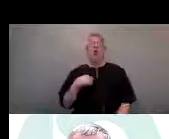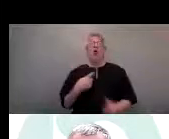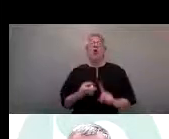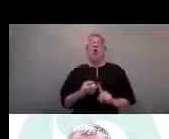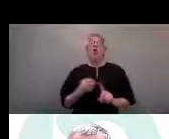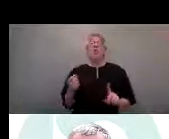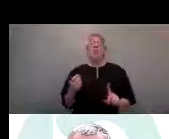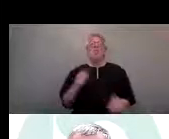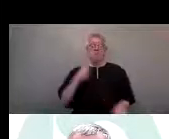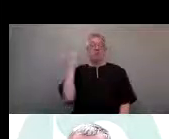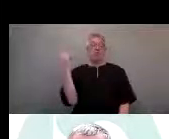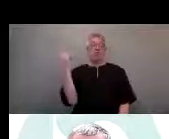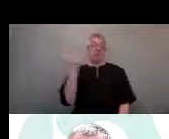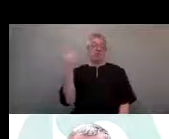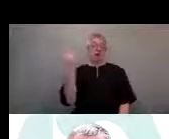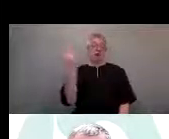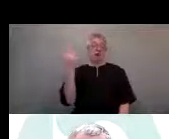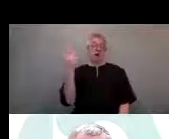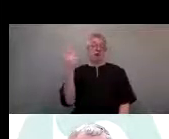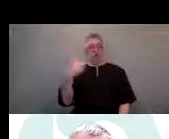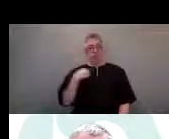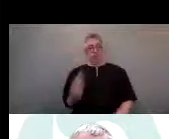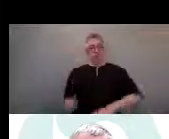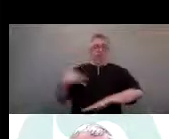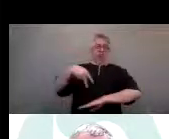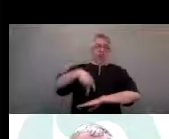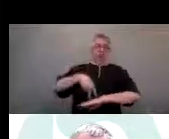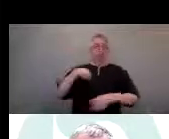name is Darja Pajk, I am from Slovenia, today I will